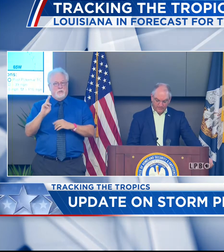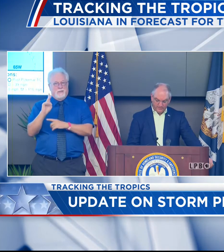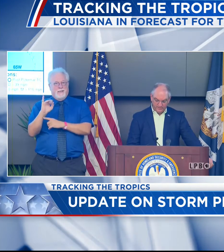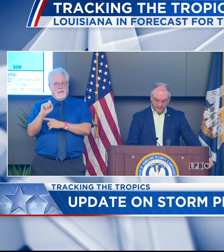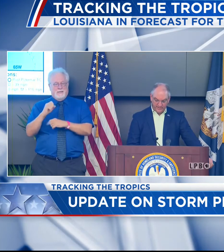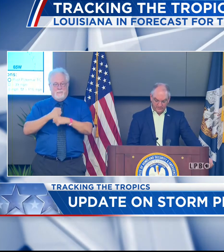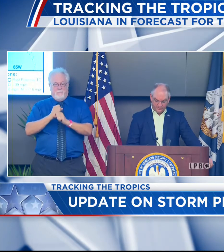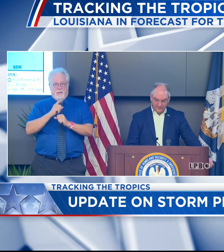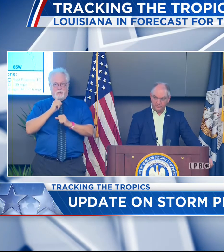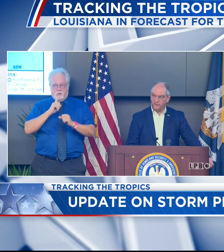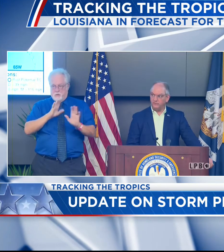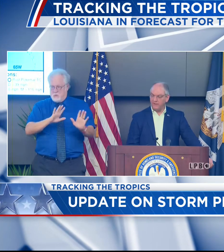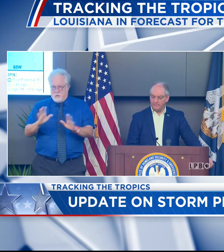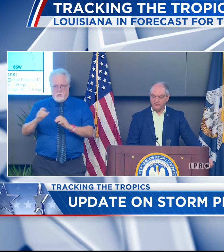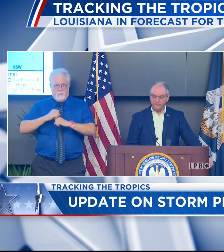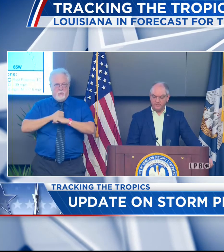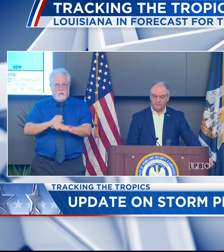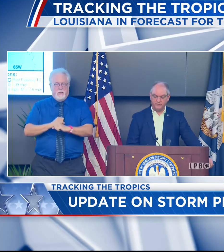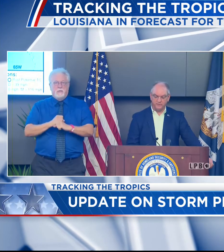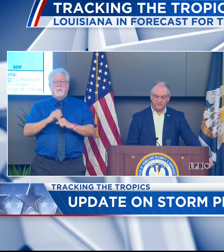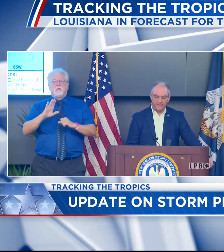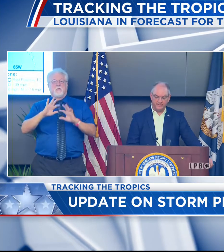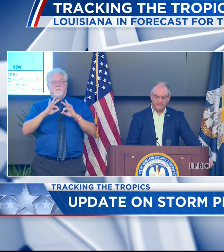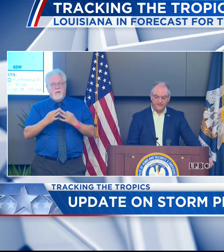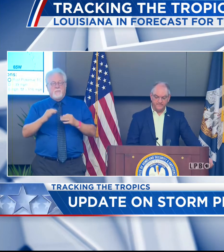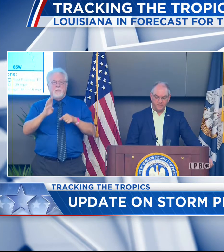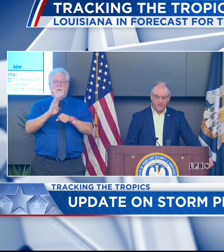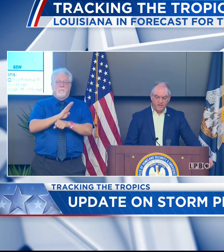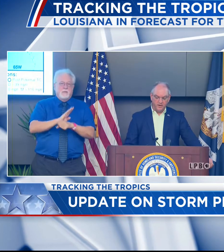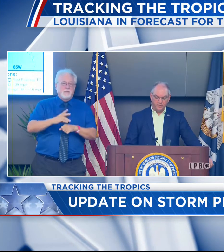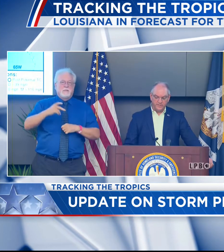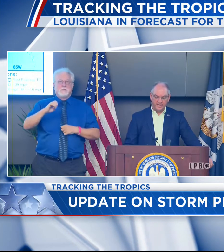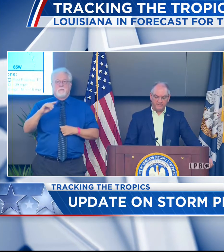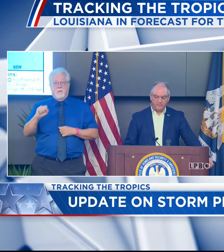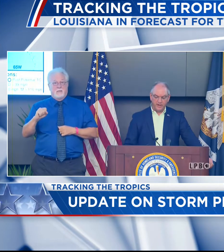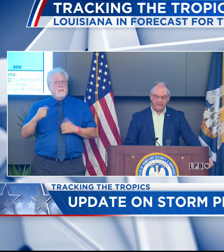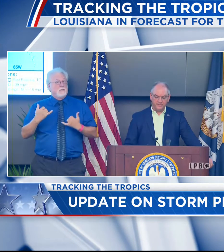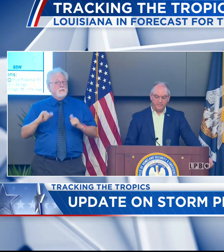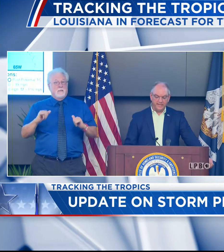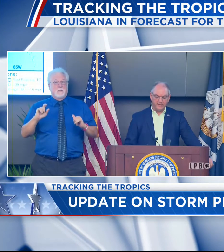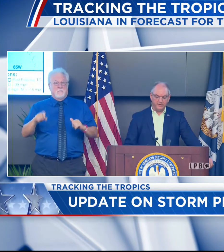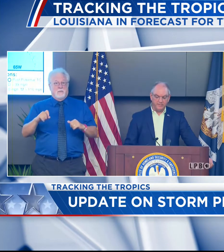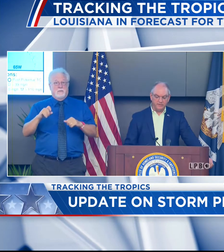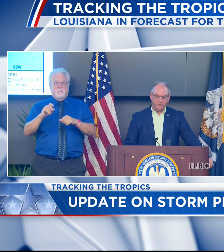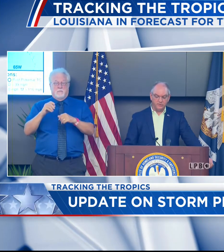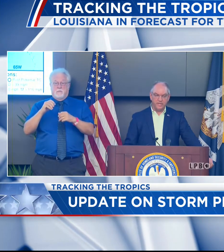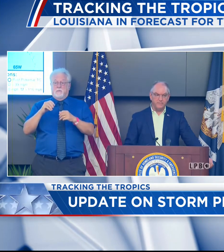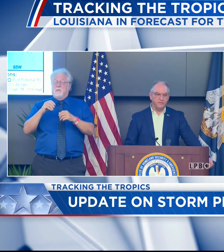THE HURRICANES AS WELL. EVERYBODY NEEDS TO KEEP THAT IN MIND AS YOU PREPARE YOUR EMERGENCY KITS AND MAKE PREPARATIONS TO PROTECT